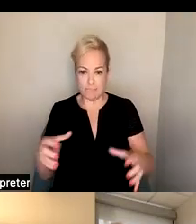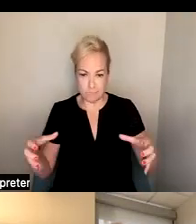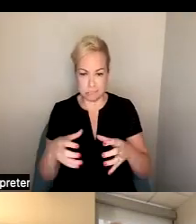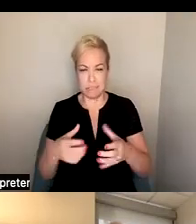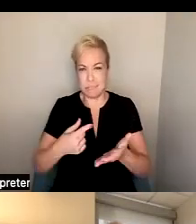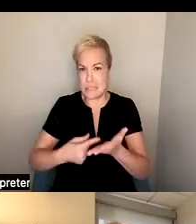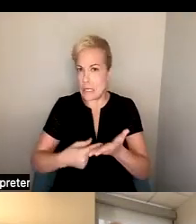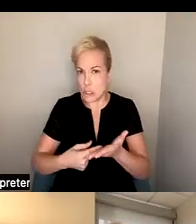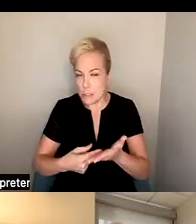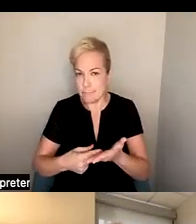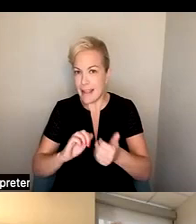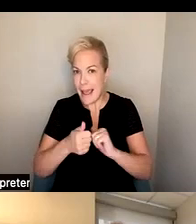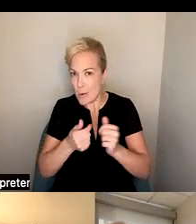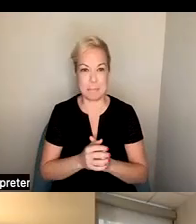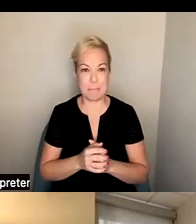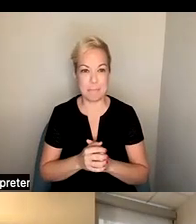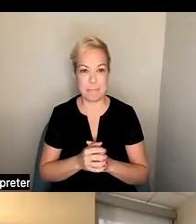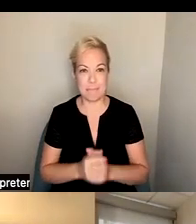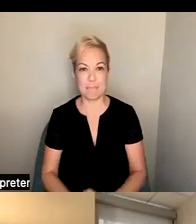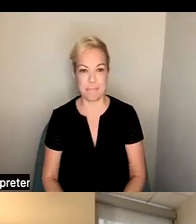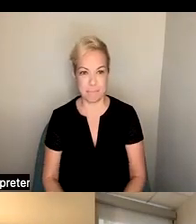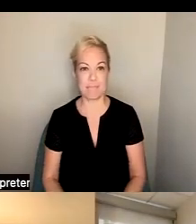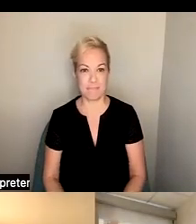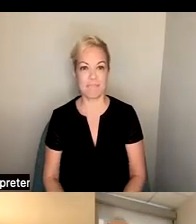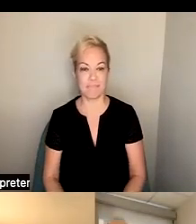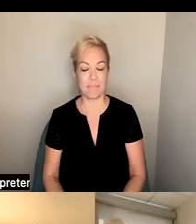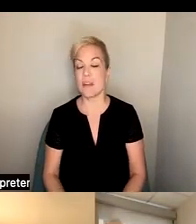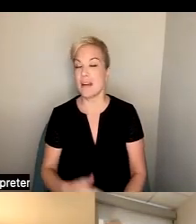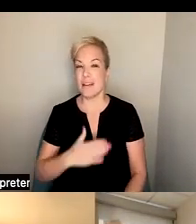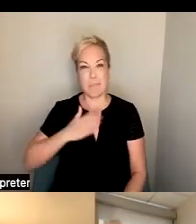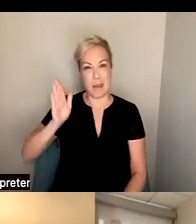and how we we understand things. I always like to start out with this kind of exercise,